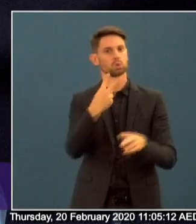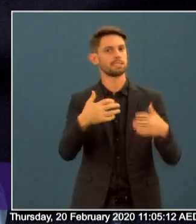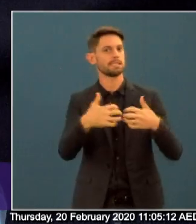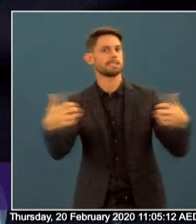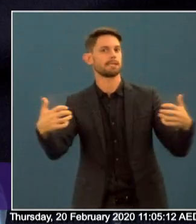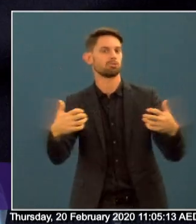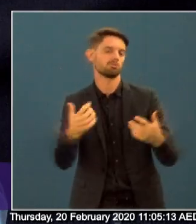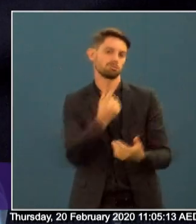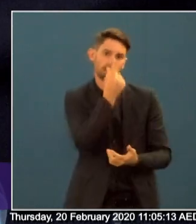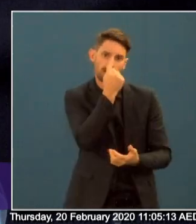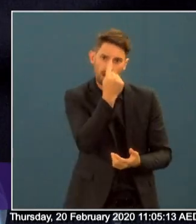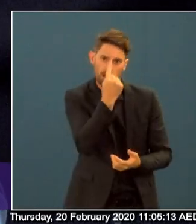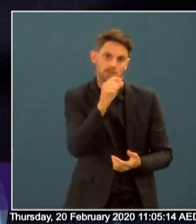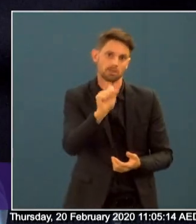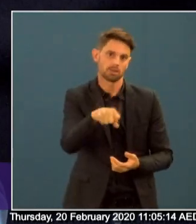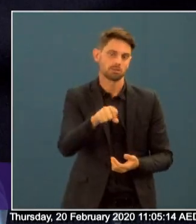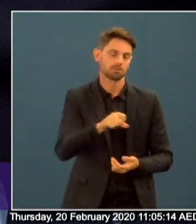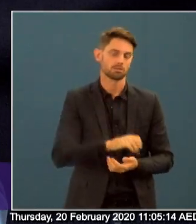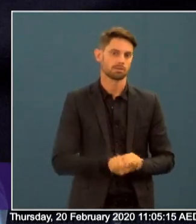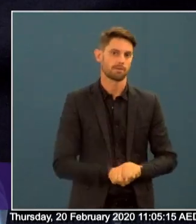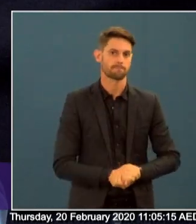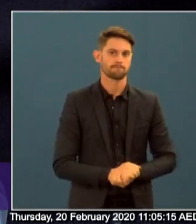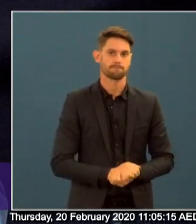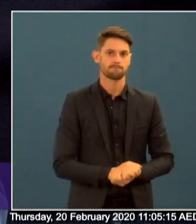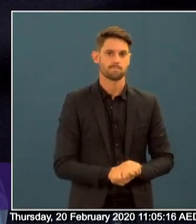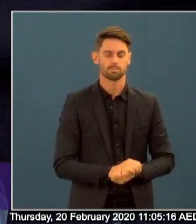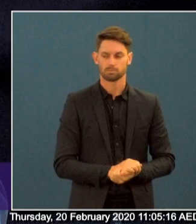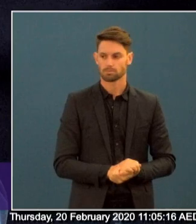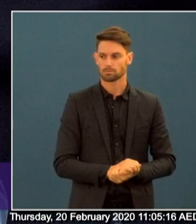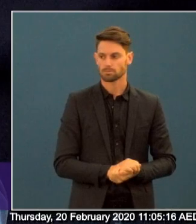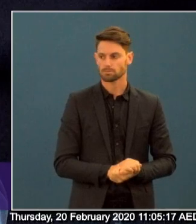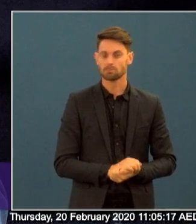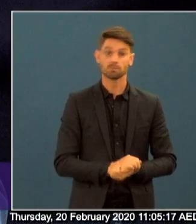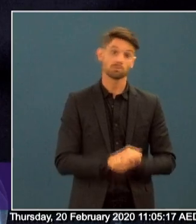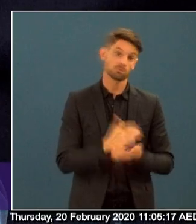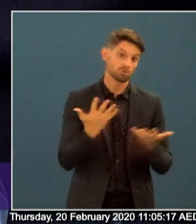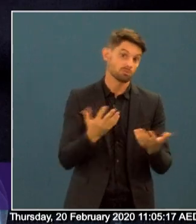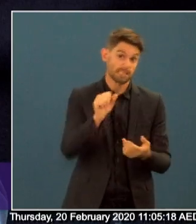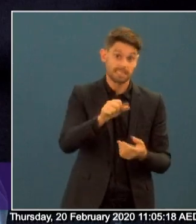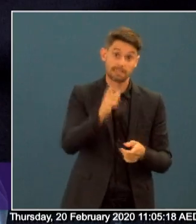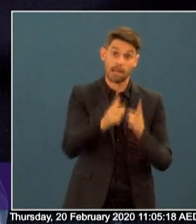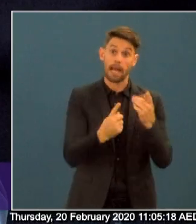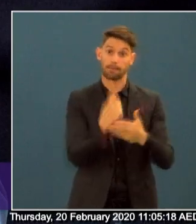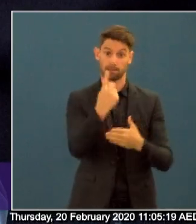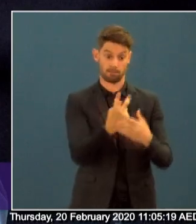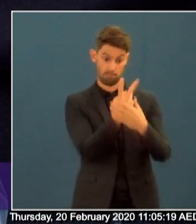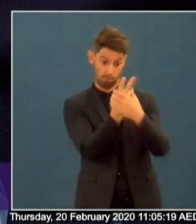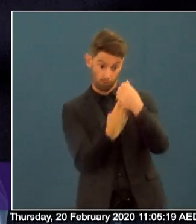takes into account the overall functioning of the person. So I think certainly can coexist and certainly can be separately diagnosed,